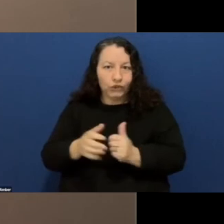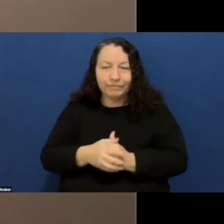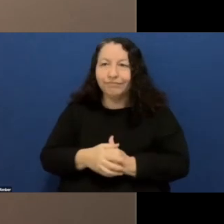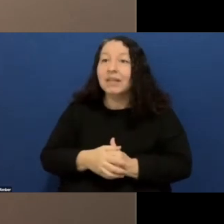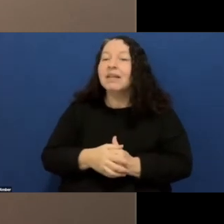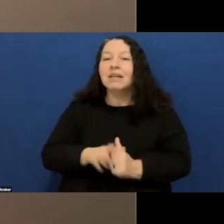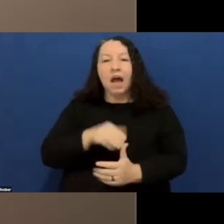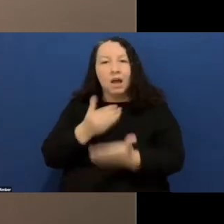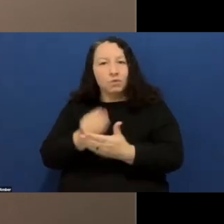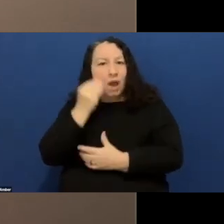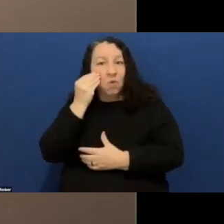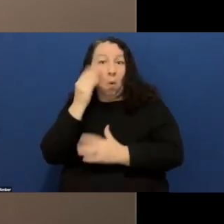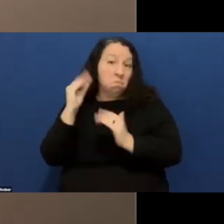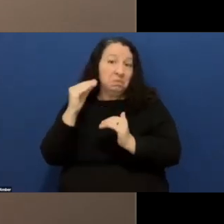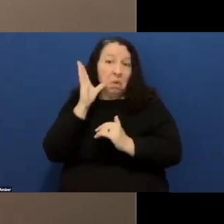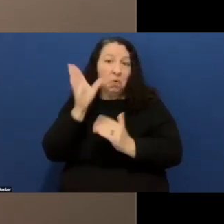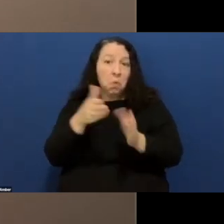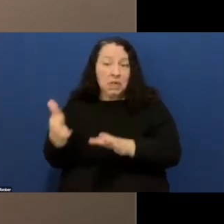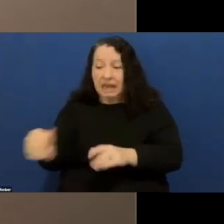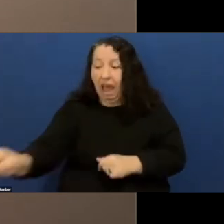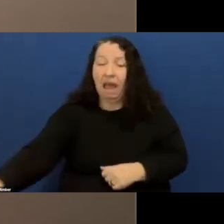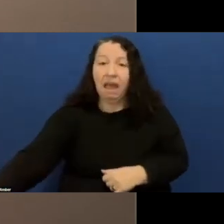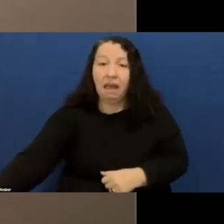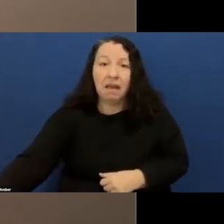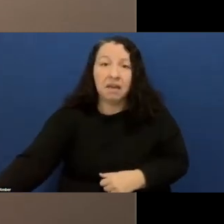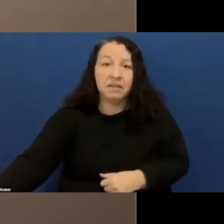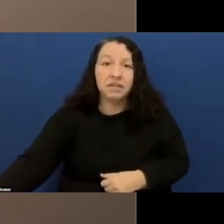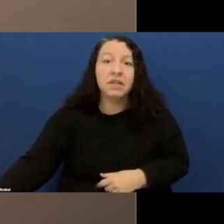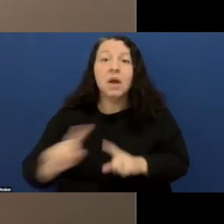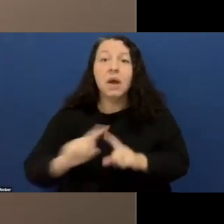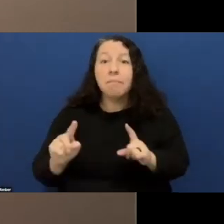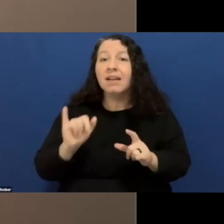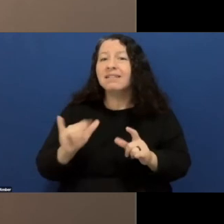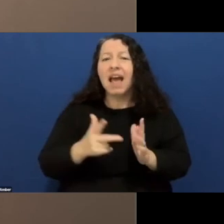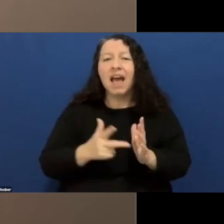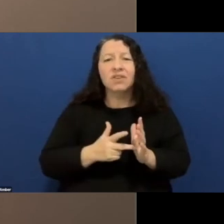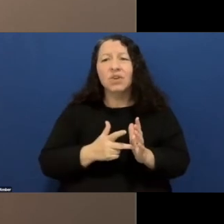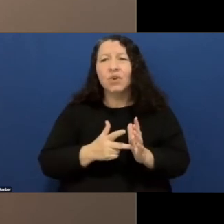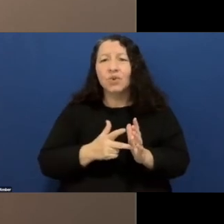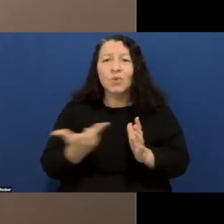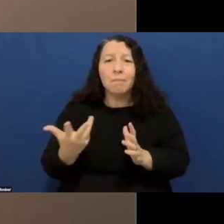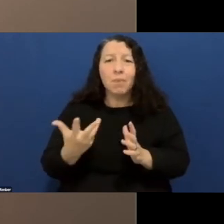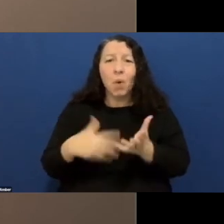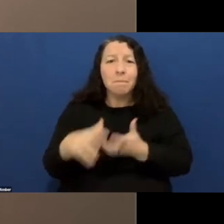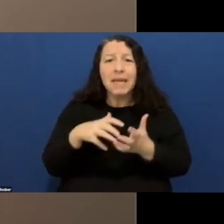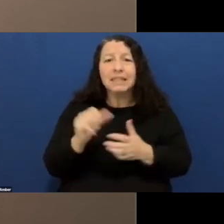doctor's orders. I went home expecting to die. Fortunately for me, the triple cocktail